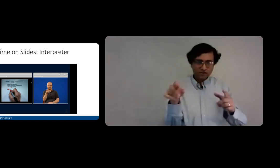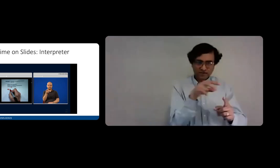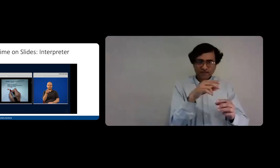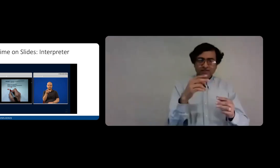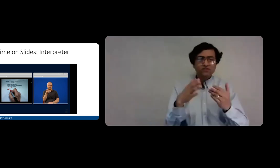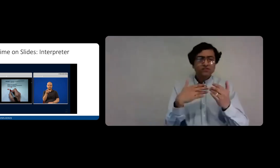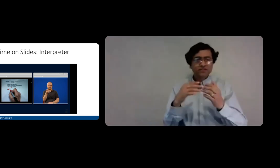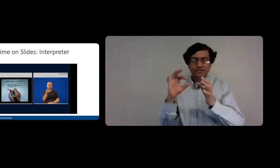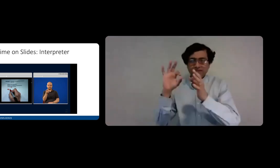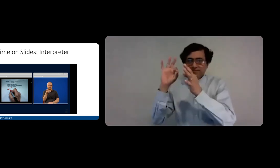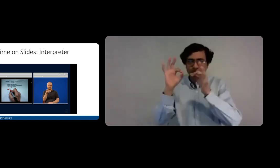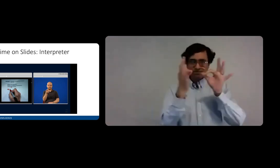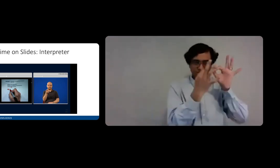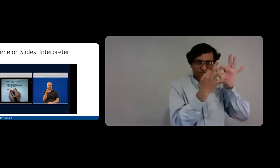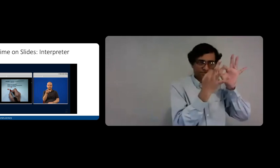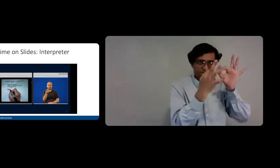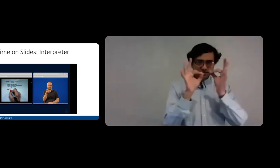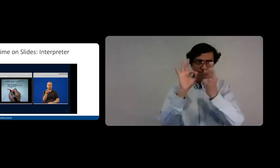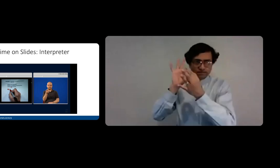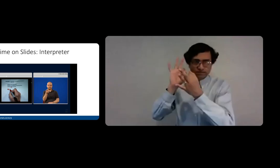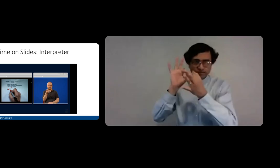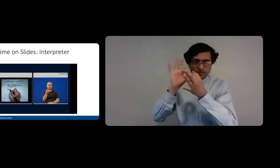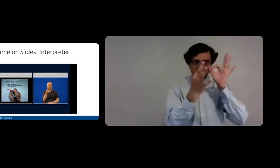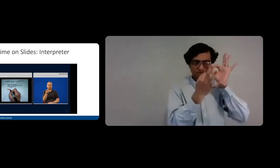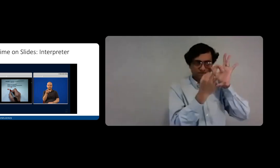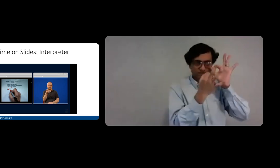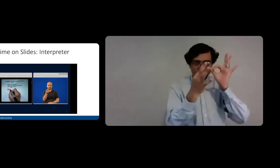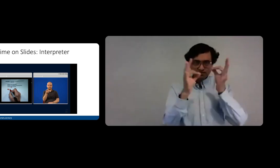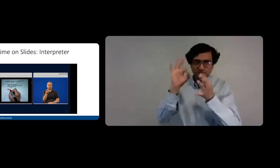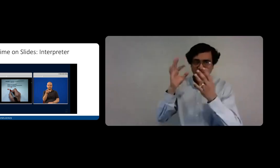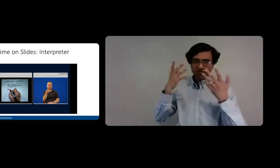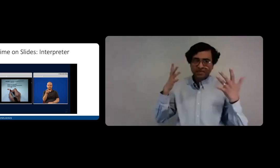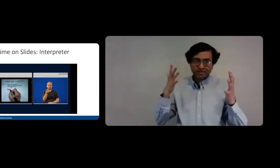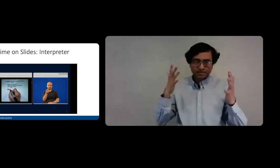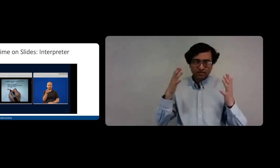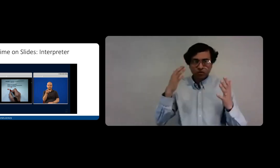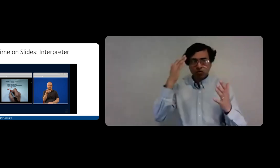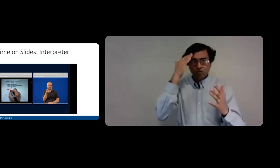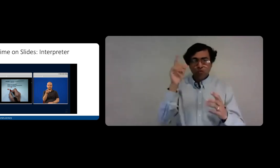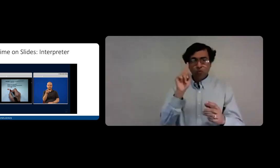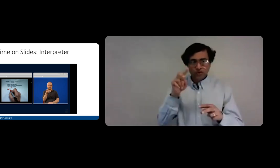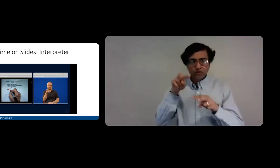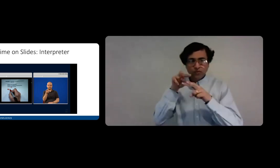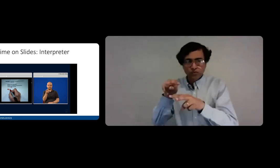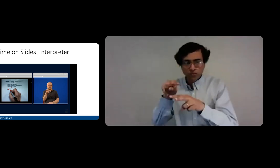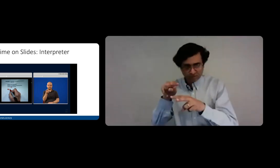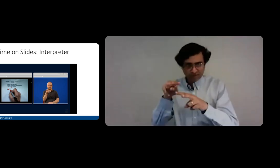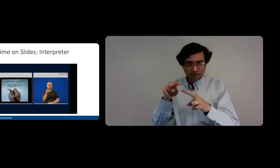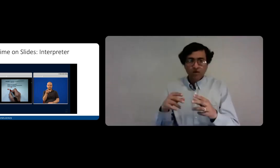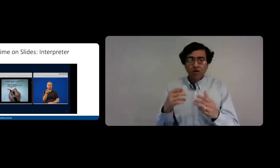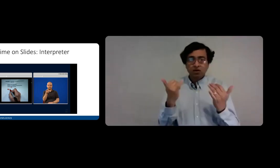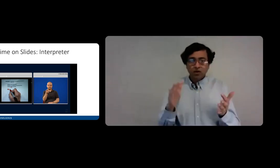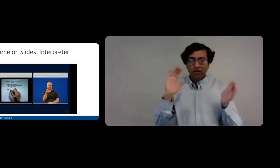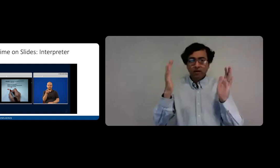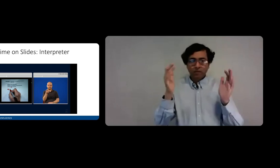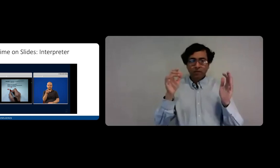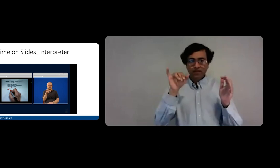approximately on their face and upper body, but you notice that the gaze changes across the other side of the screen where they are watching